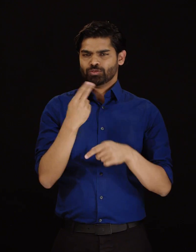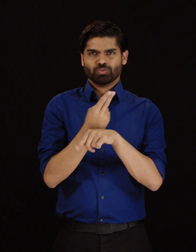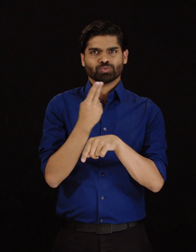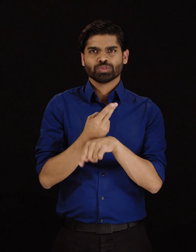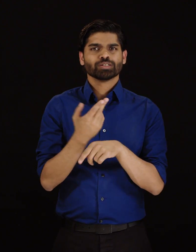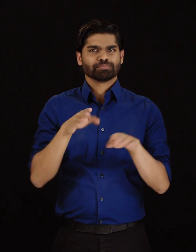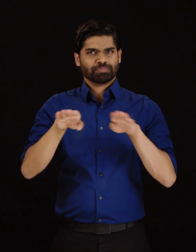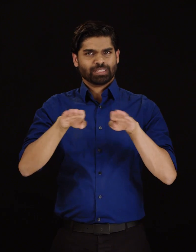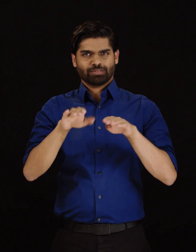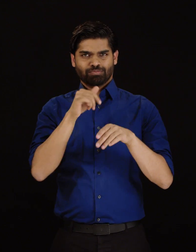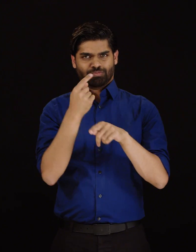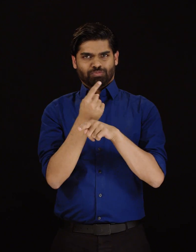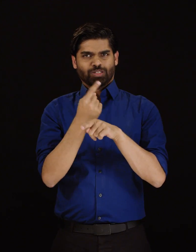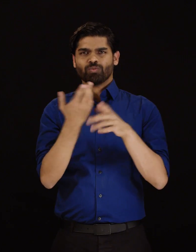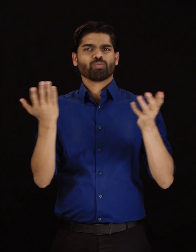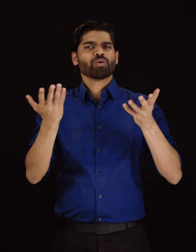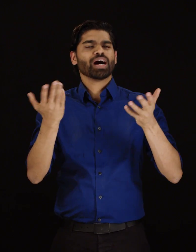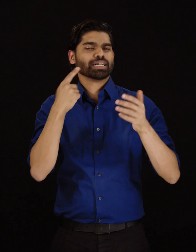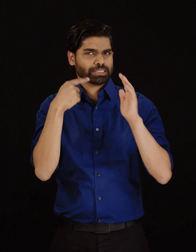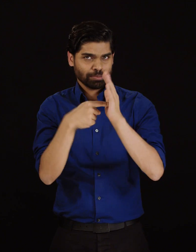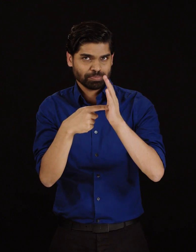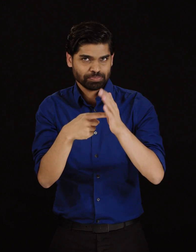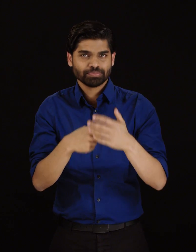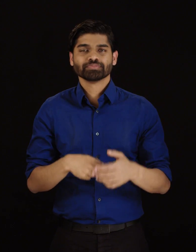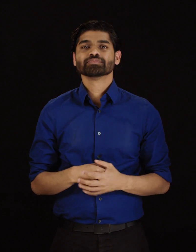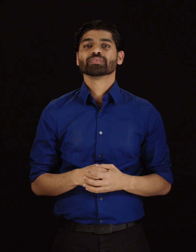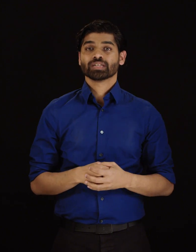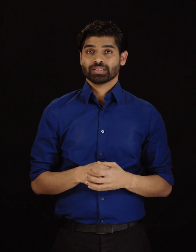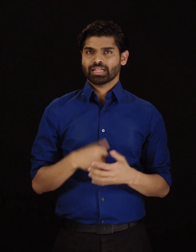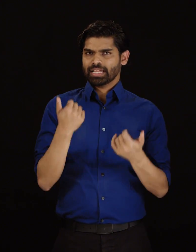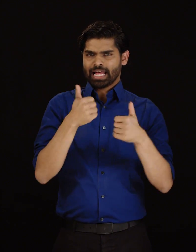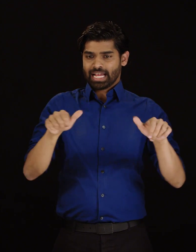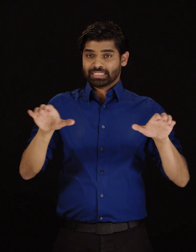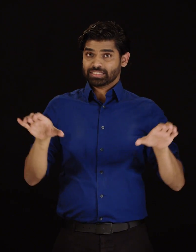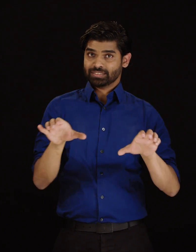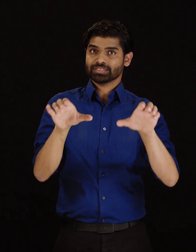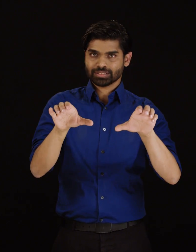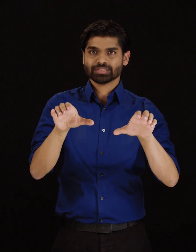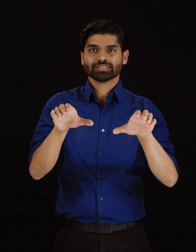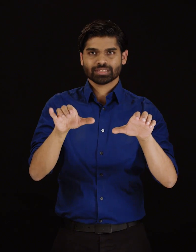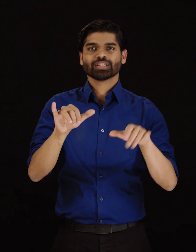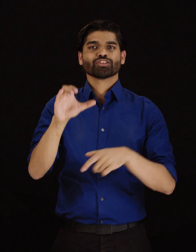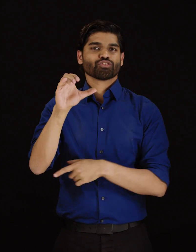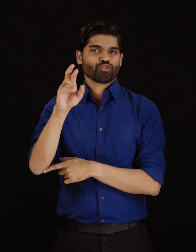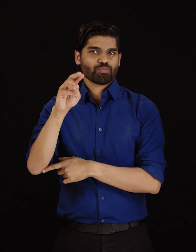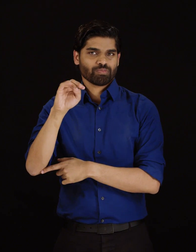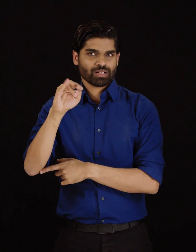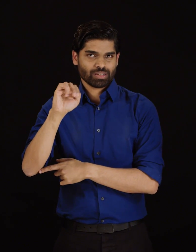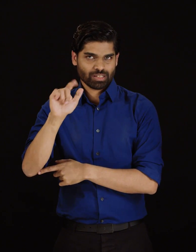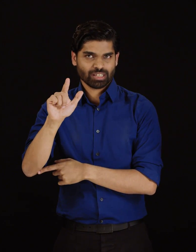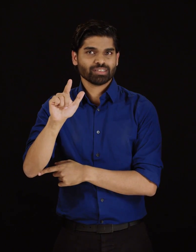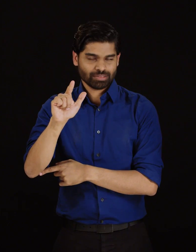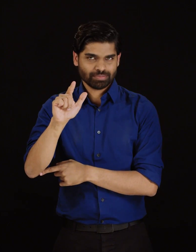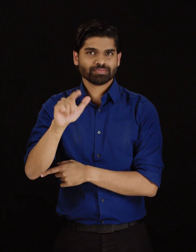provider identifies. Violations of an Acceptable Use policy may result in service suspension or disconnection, or a